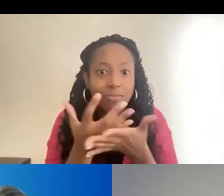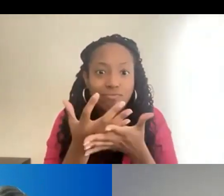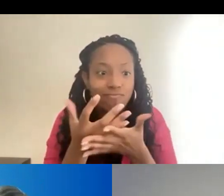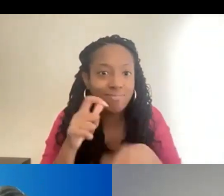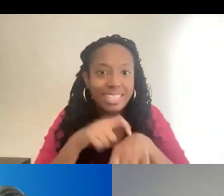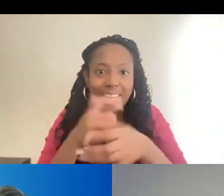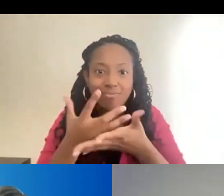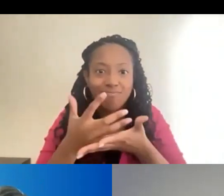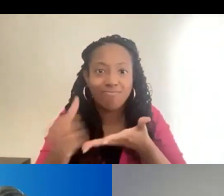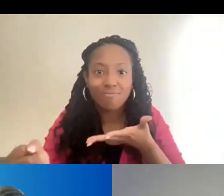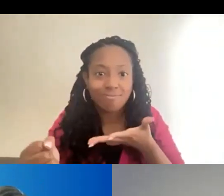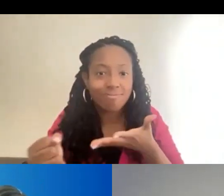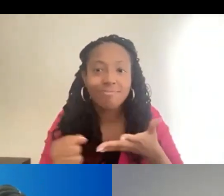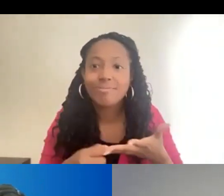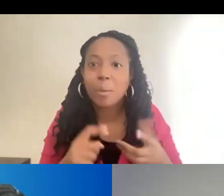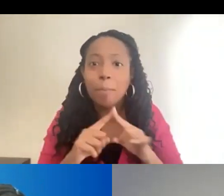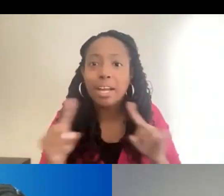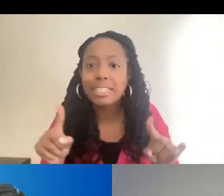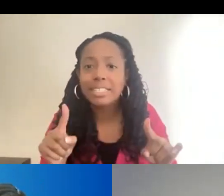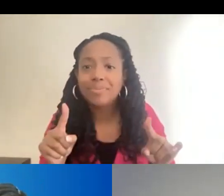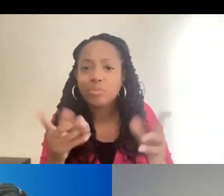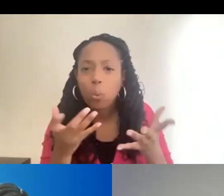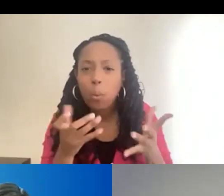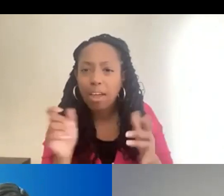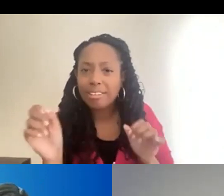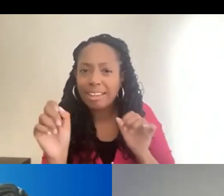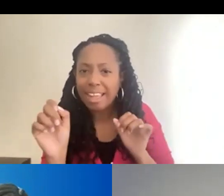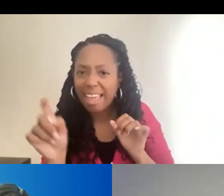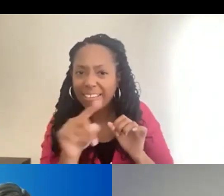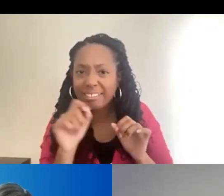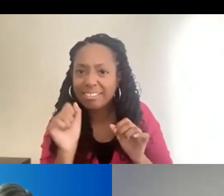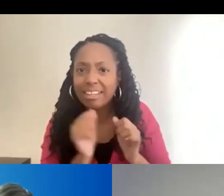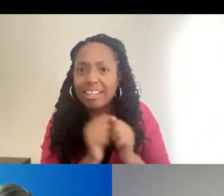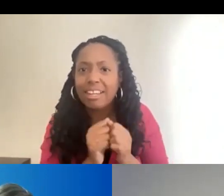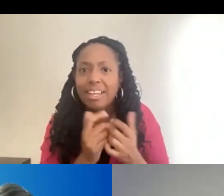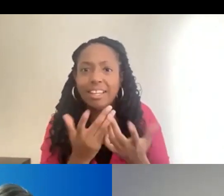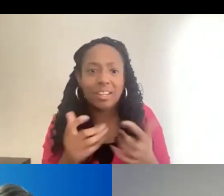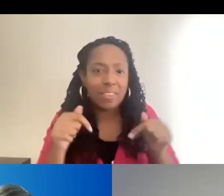of you first with Allison um and just thinking about the this webinar and financial literacy